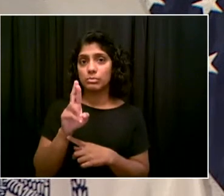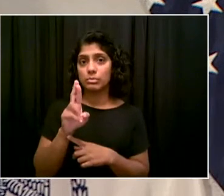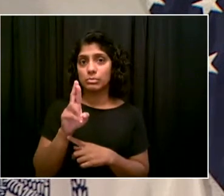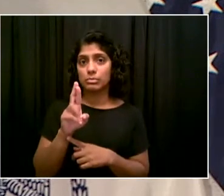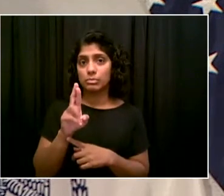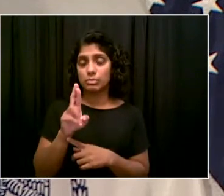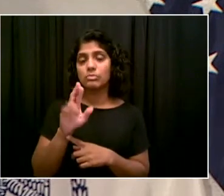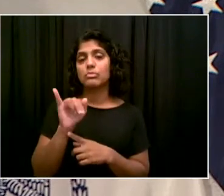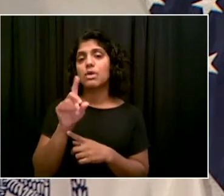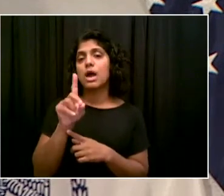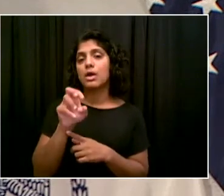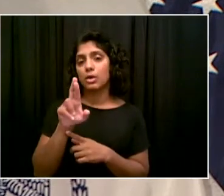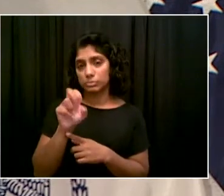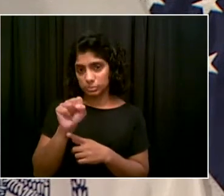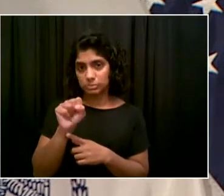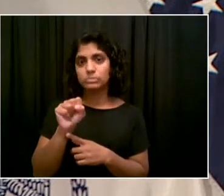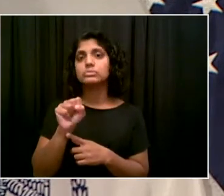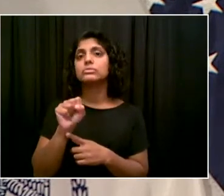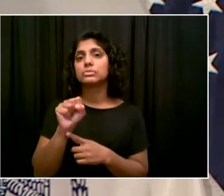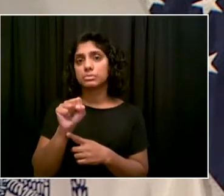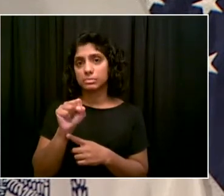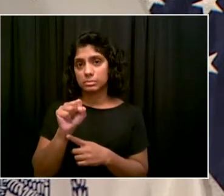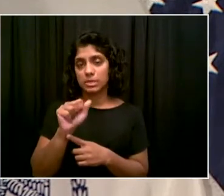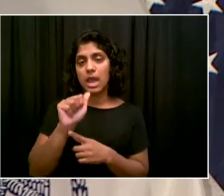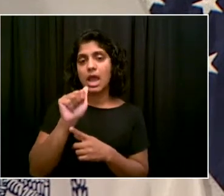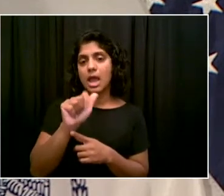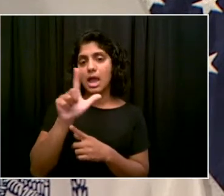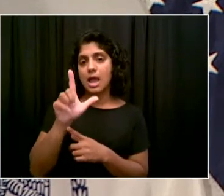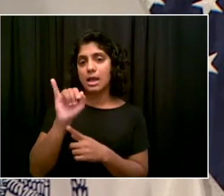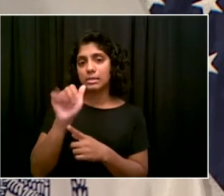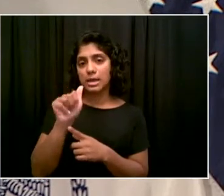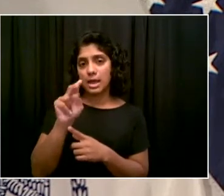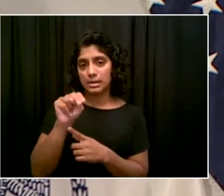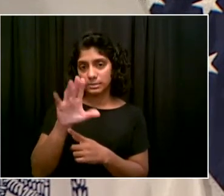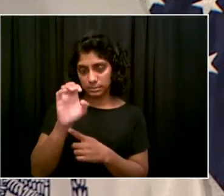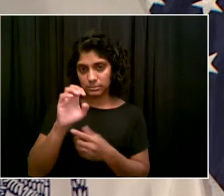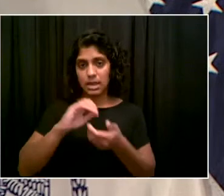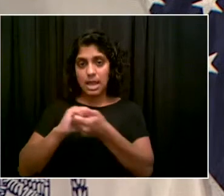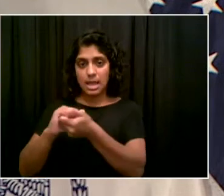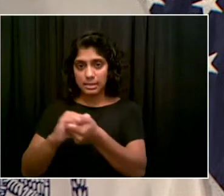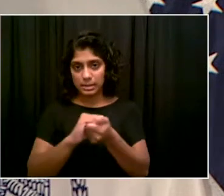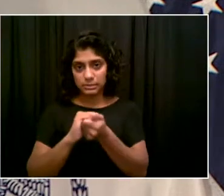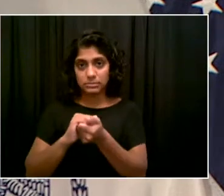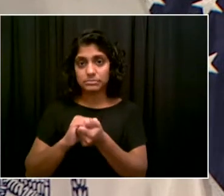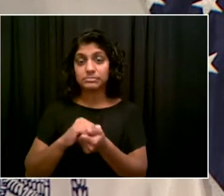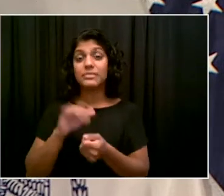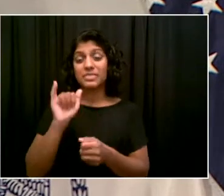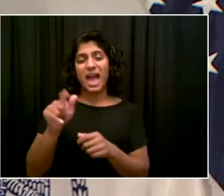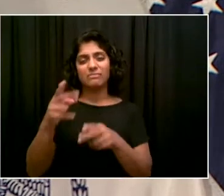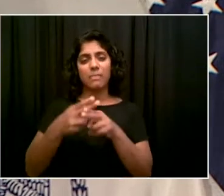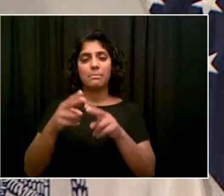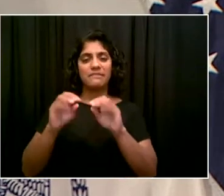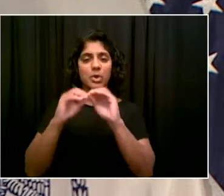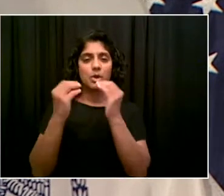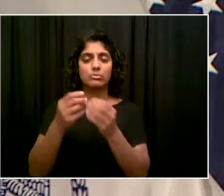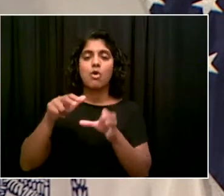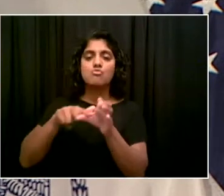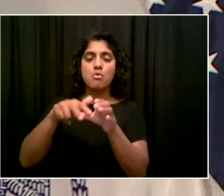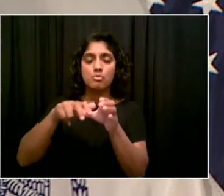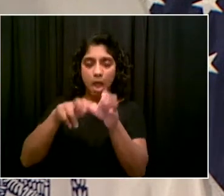THE WRITERS ALLINACE HAS BEEN THE NOBLE AND POWERFUL VOICE OF SUBWAY RIDERS AND HAS BEEN THERE FOR